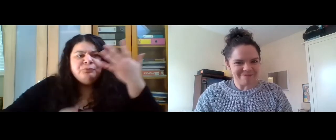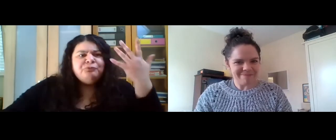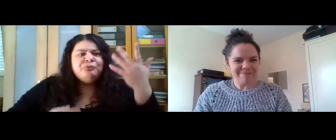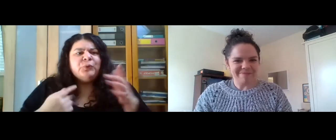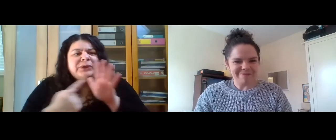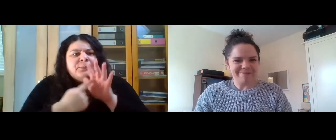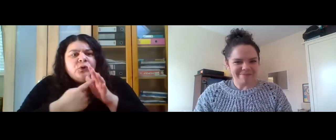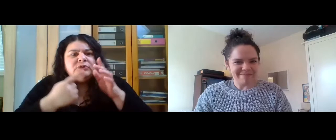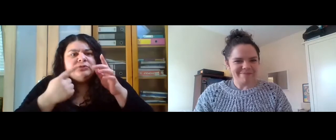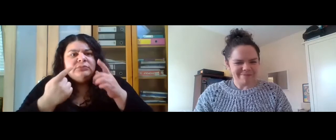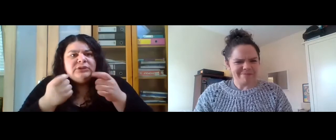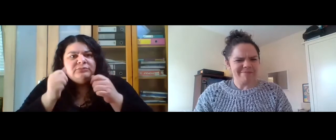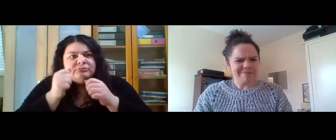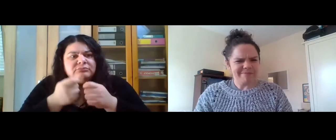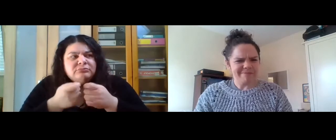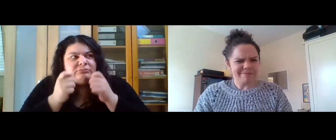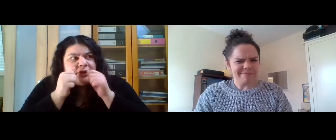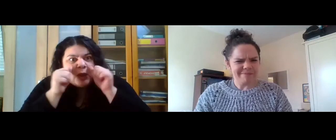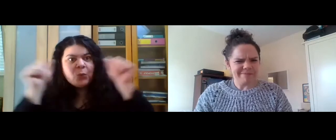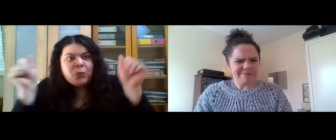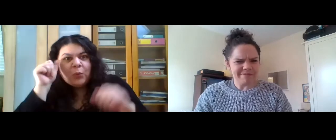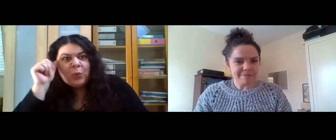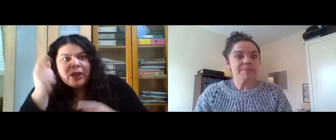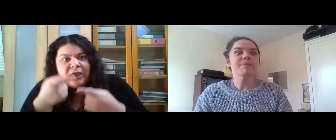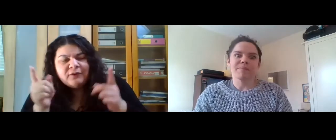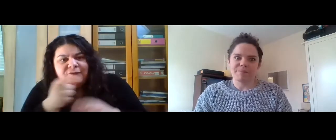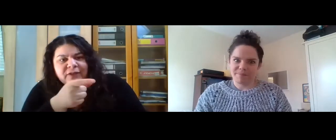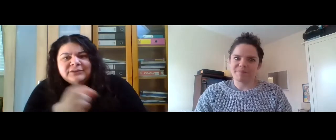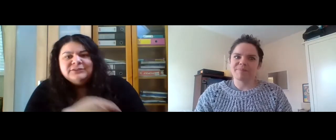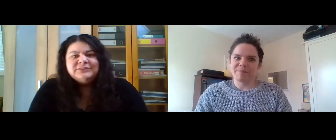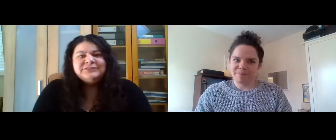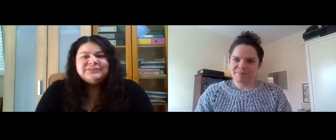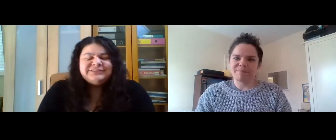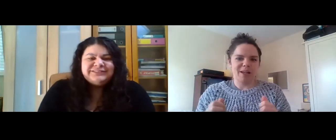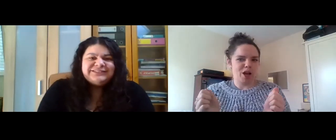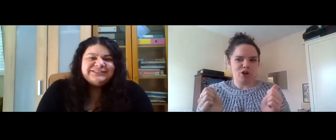It's important awareness for them. I totally agree!